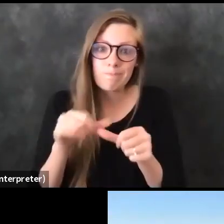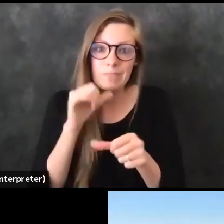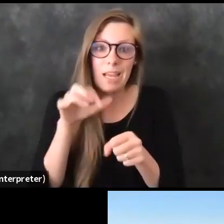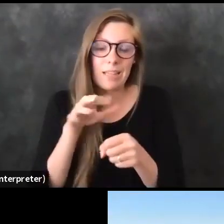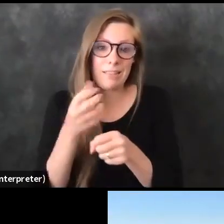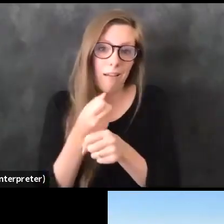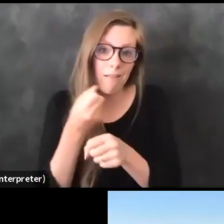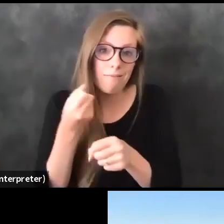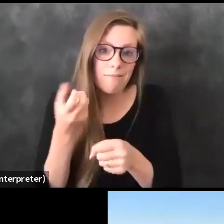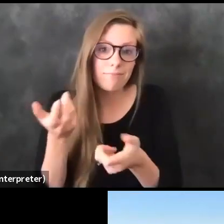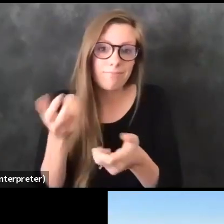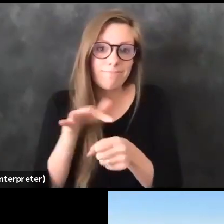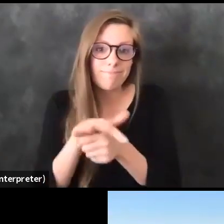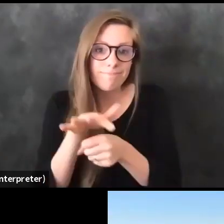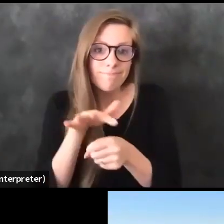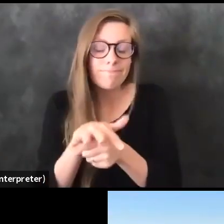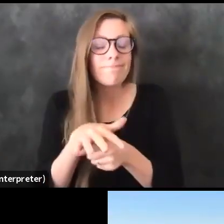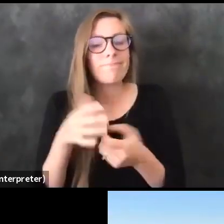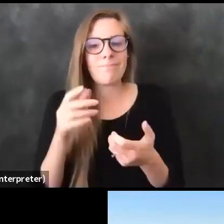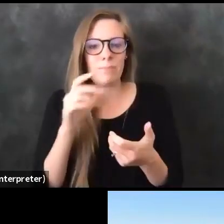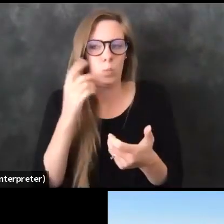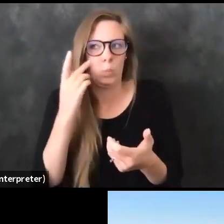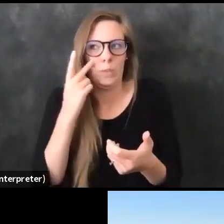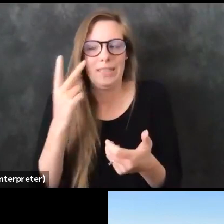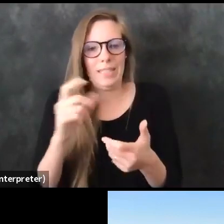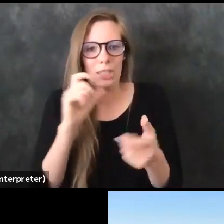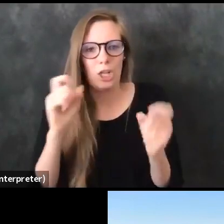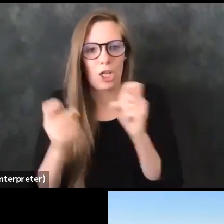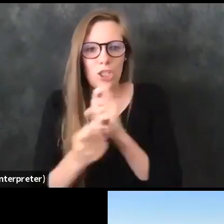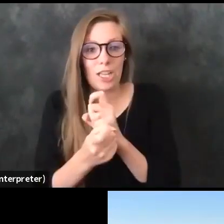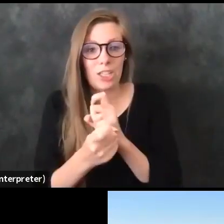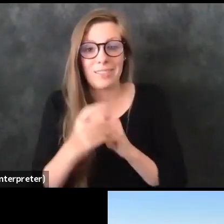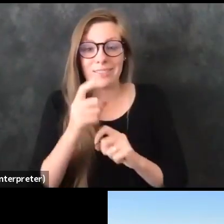In fact, Sonoma County's allocations are projected to decrease over the next three